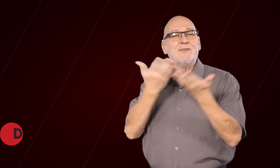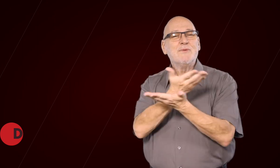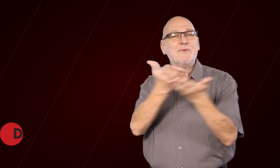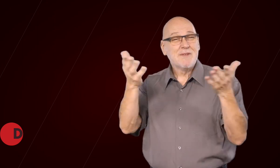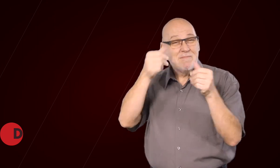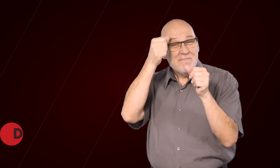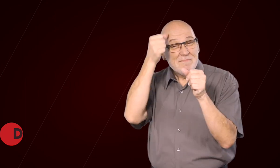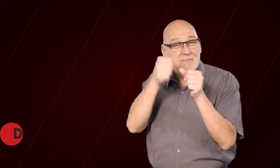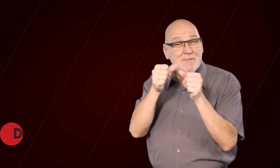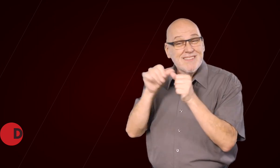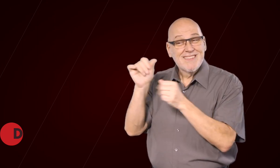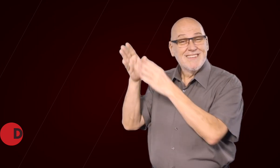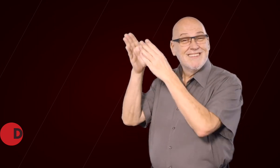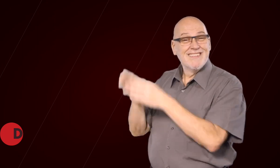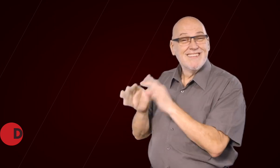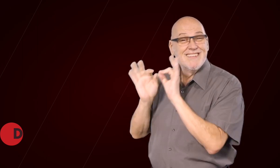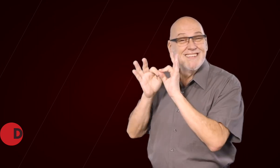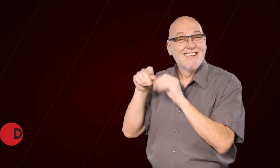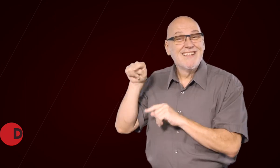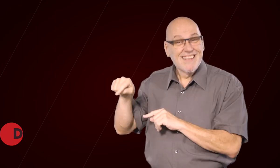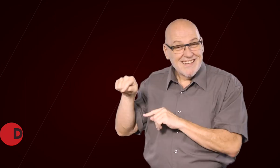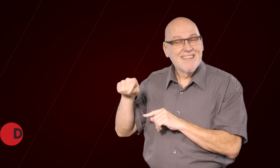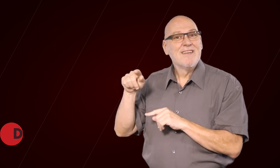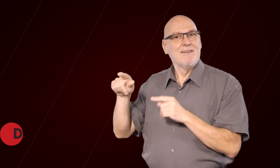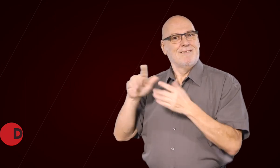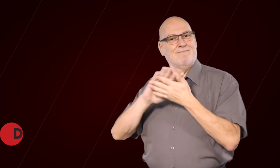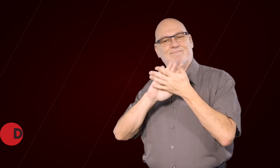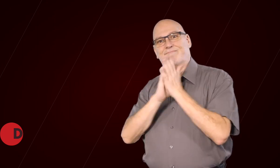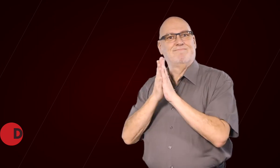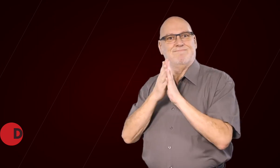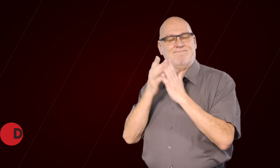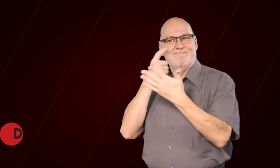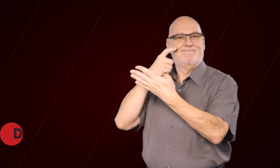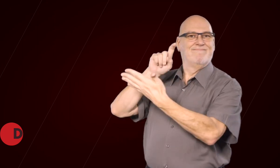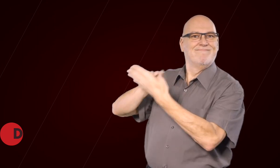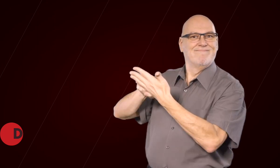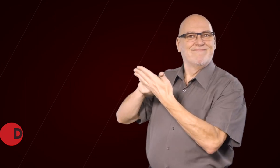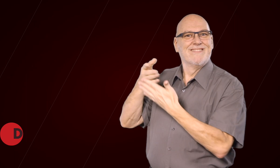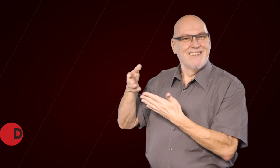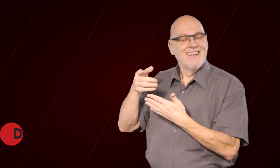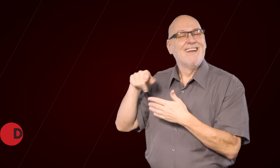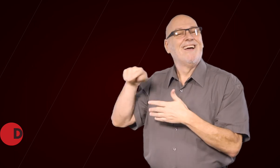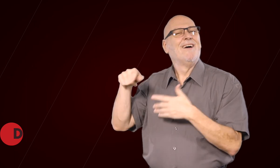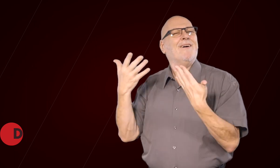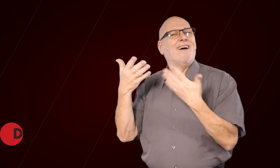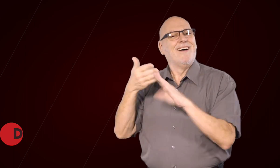Many of you may remember him from becoming an overnight